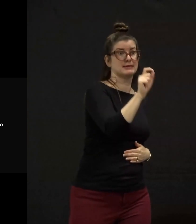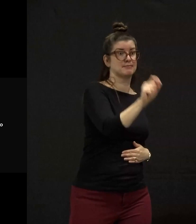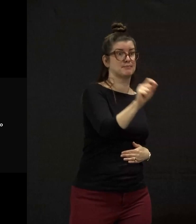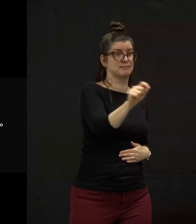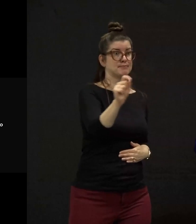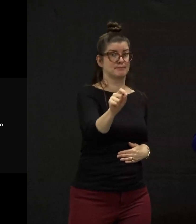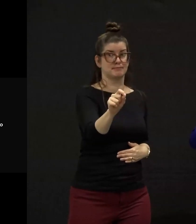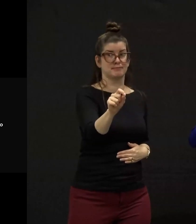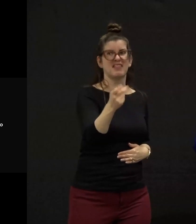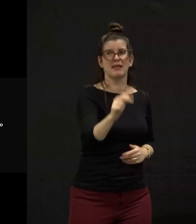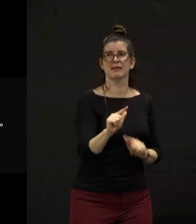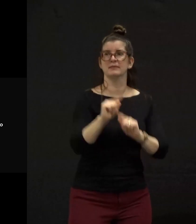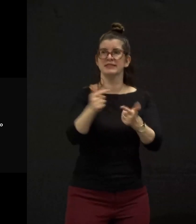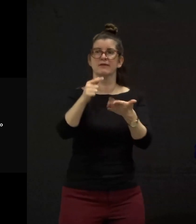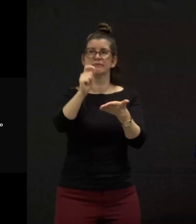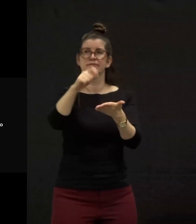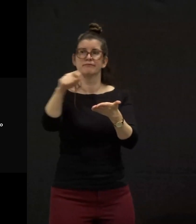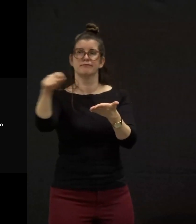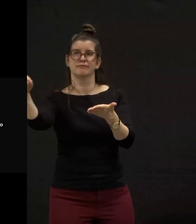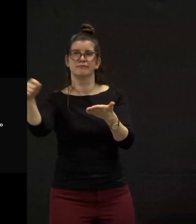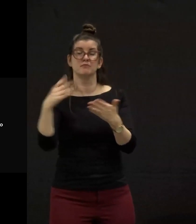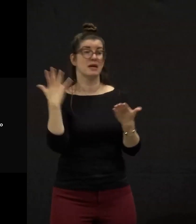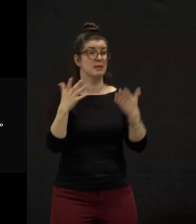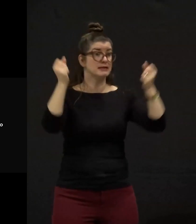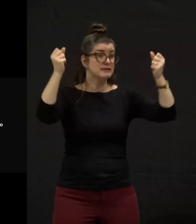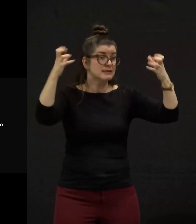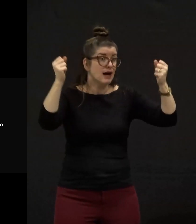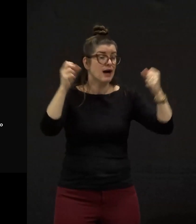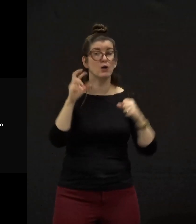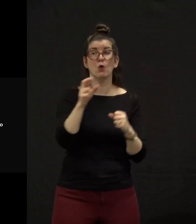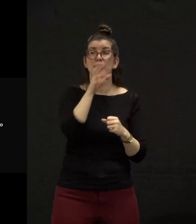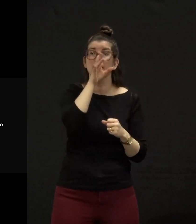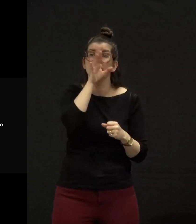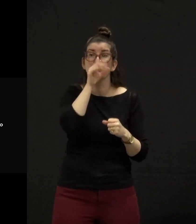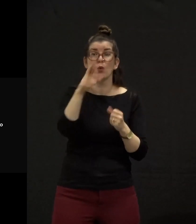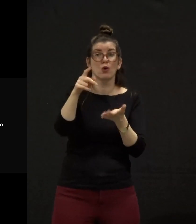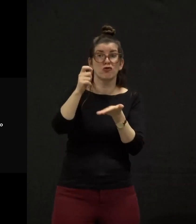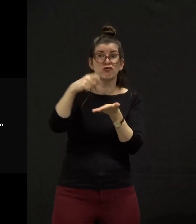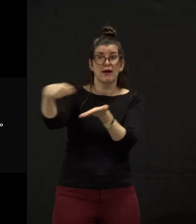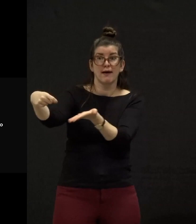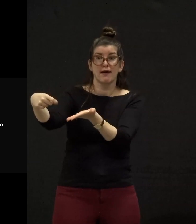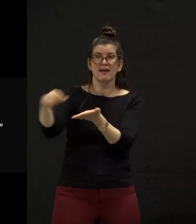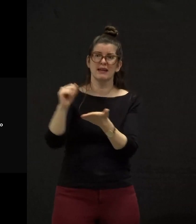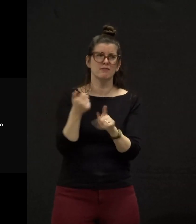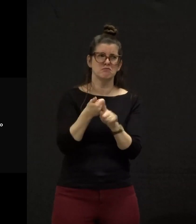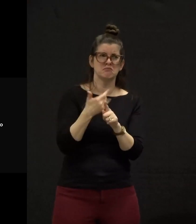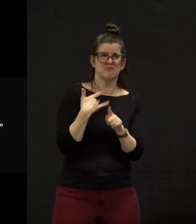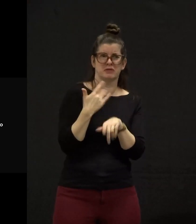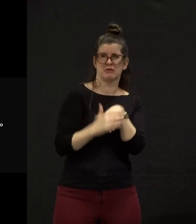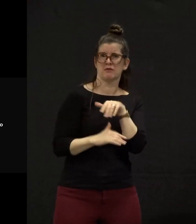and they go ahead and maybe they sign or maybe they say it or maybe they write it out if they are comfortable doing so.